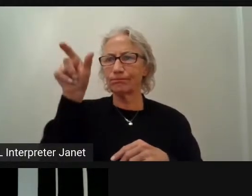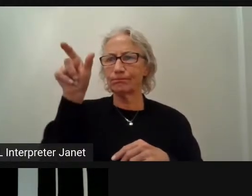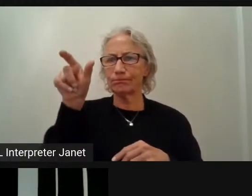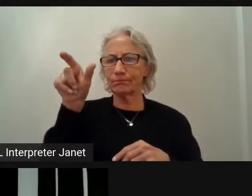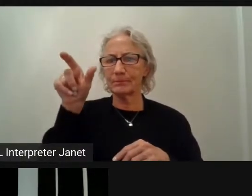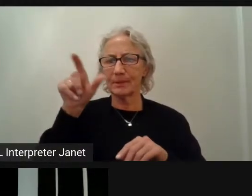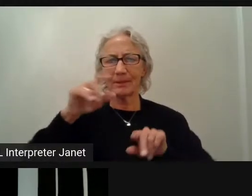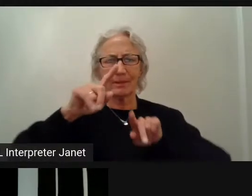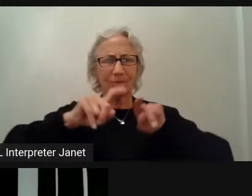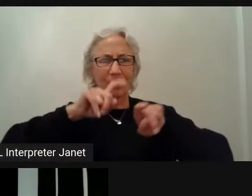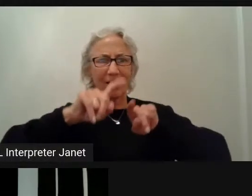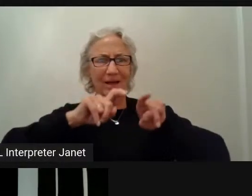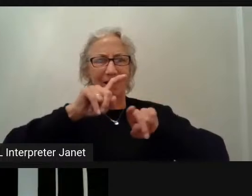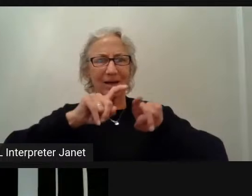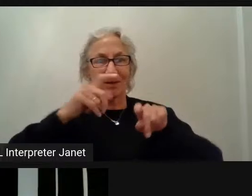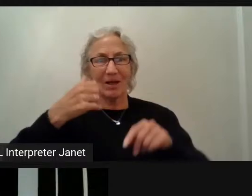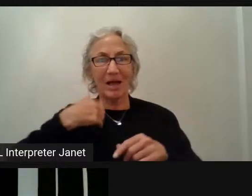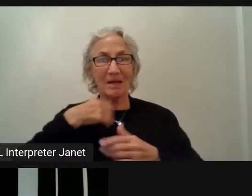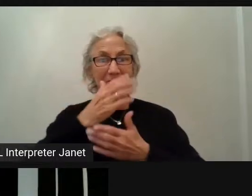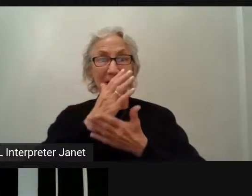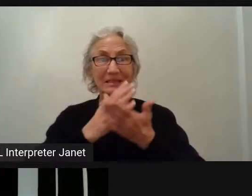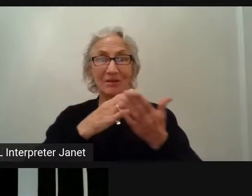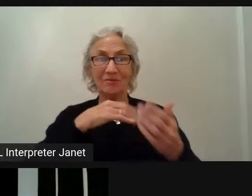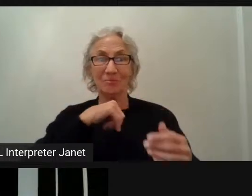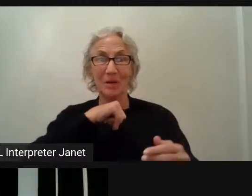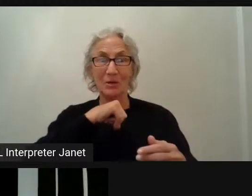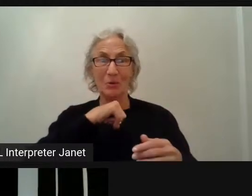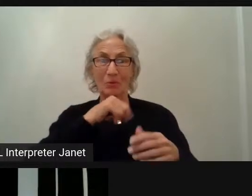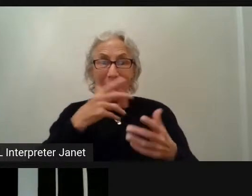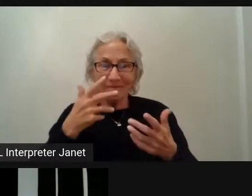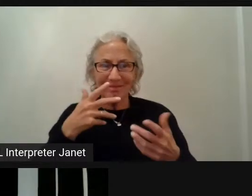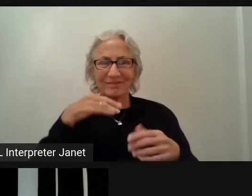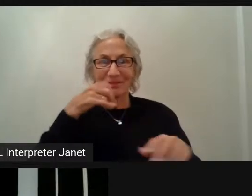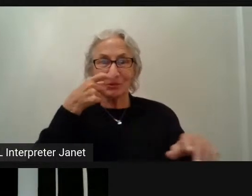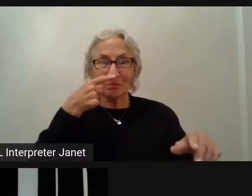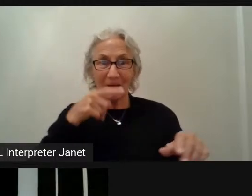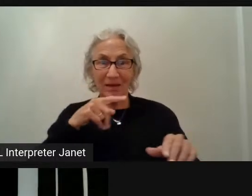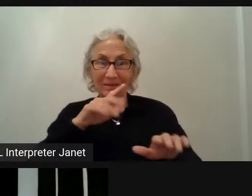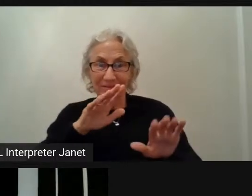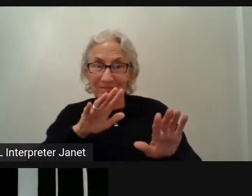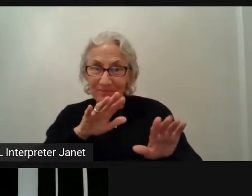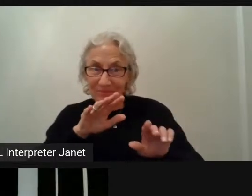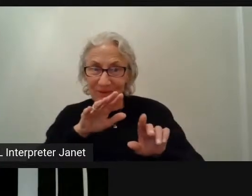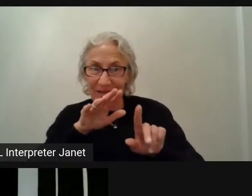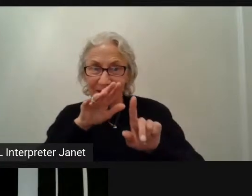If you are watching live you can use the Q&A section to the right of the video stream to ask your questions.